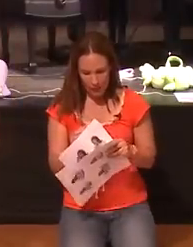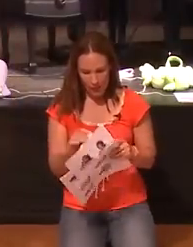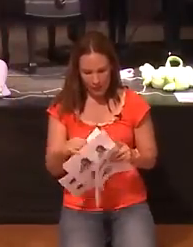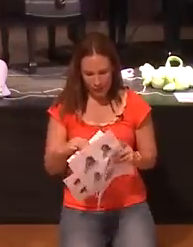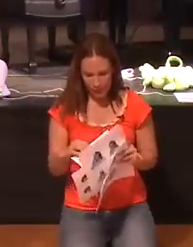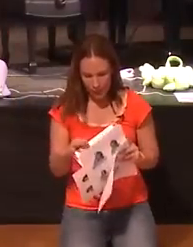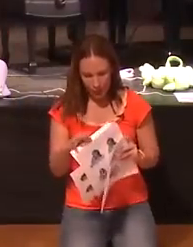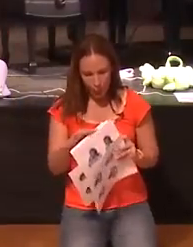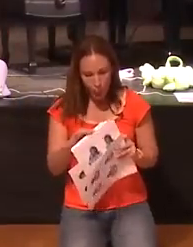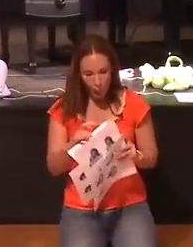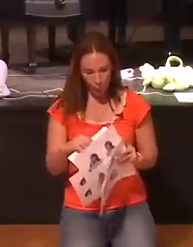Yes. There you go.